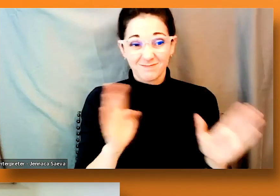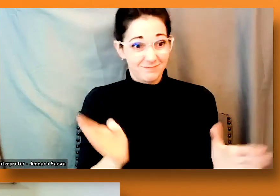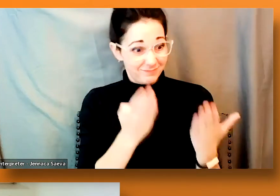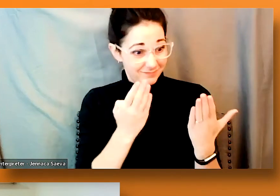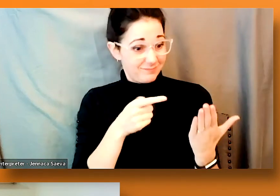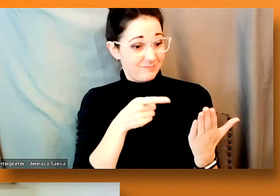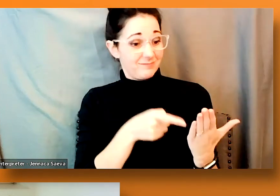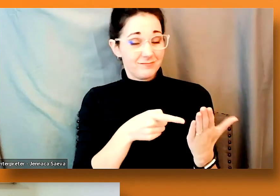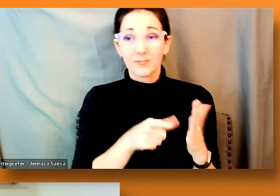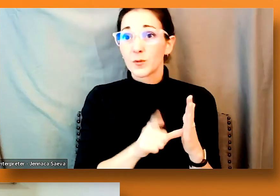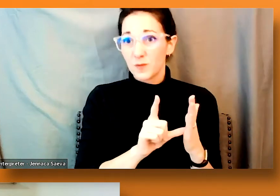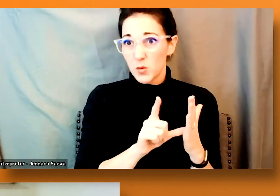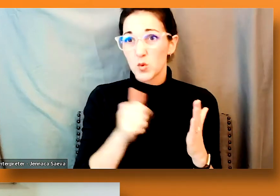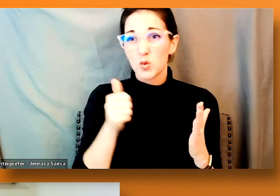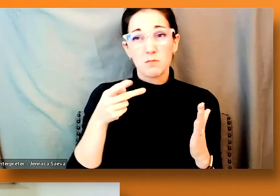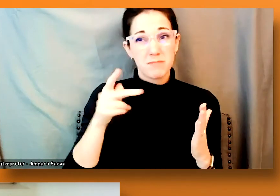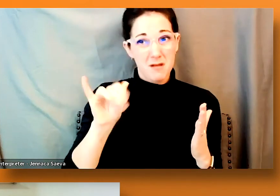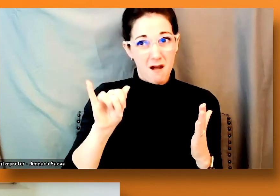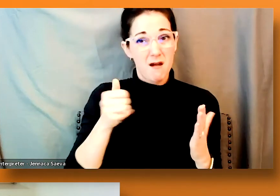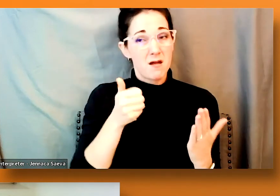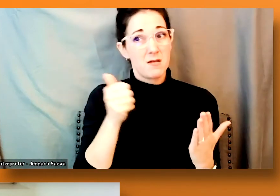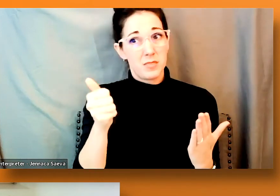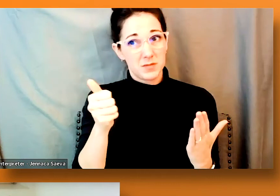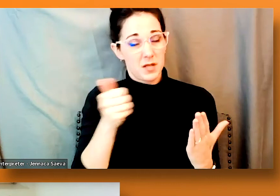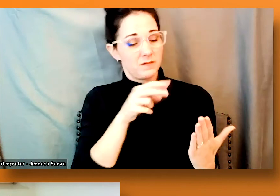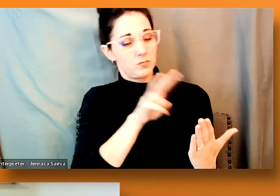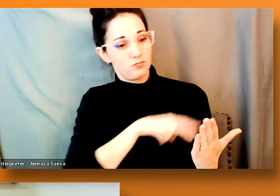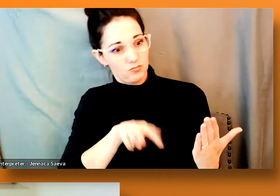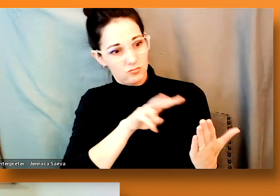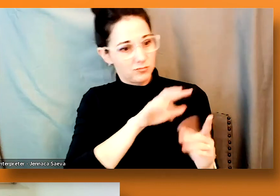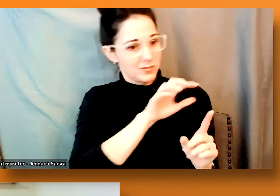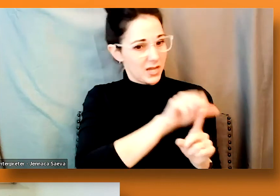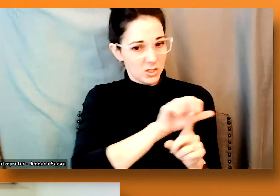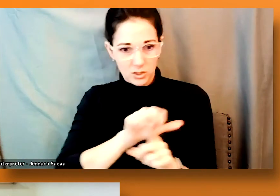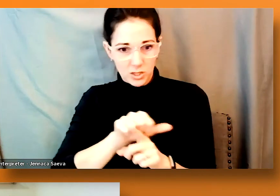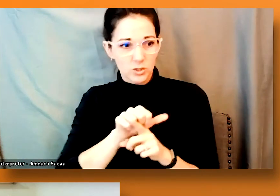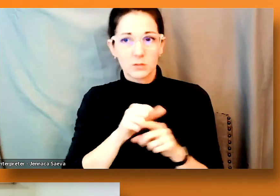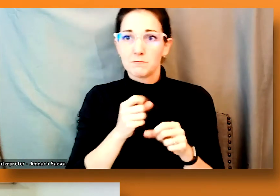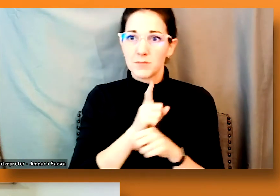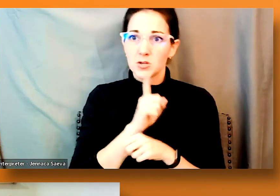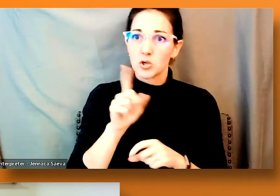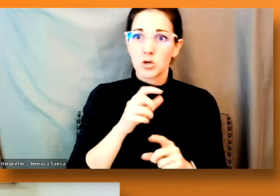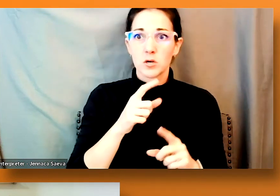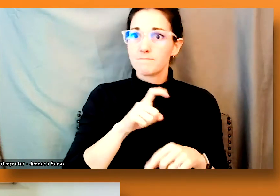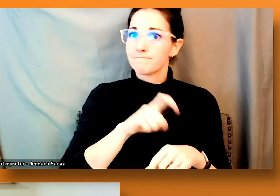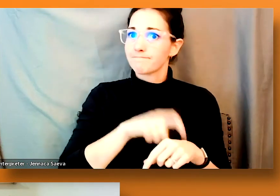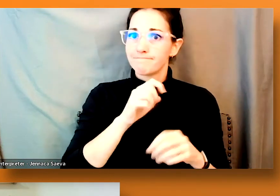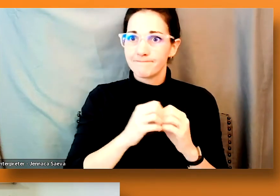and asking questions that they need to be asking so that we can get things corrected in a timely manner.